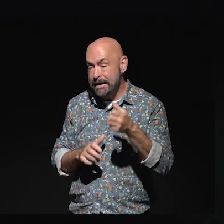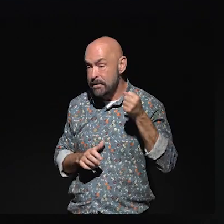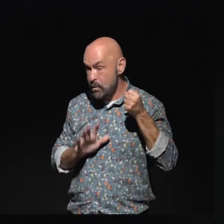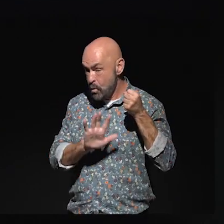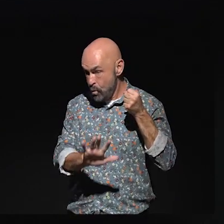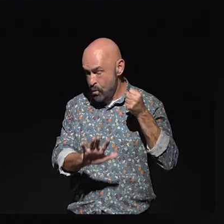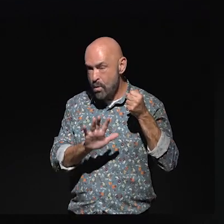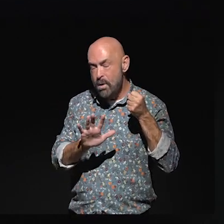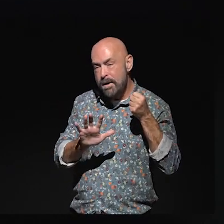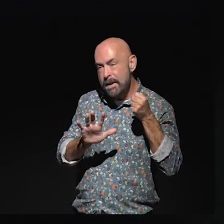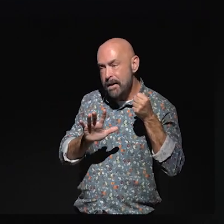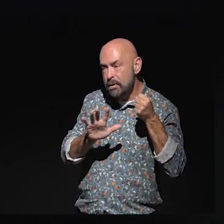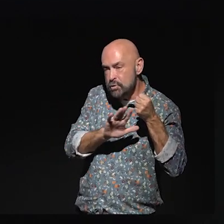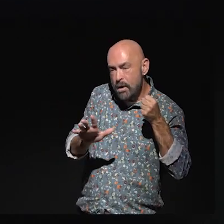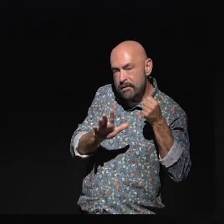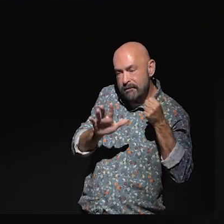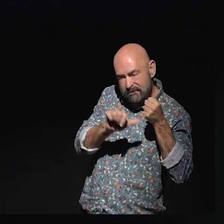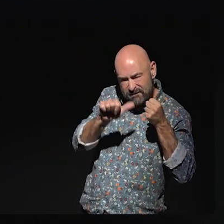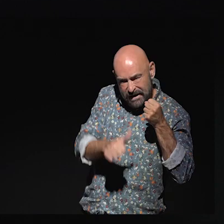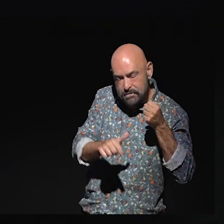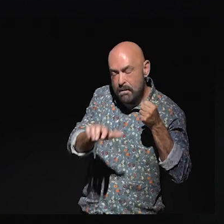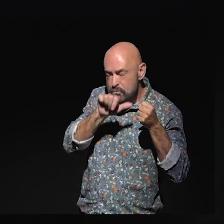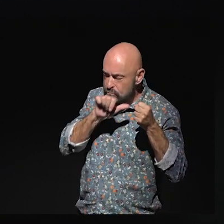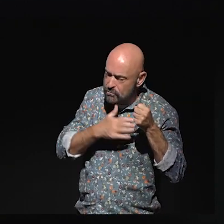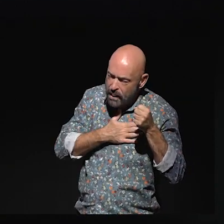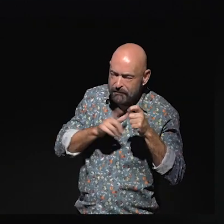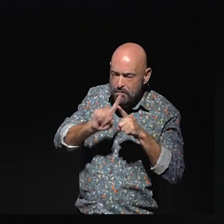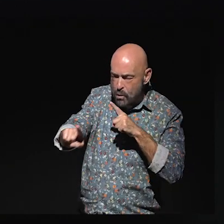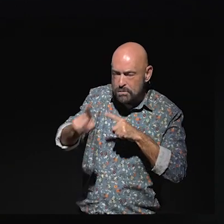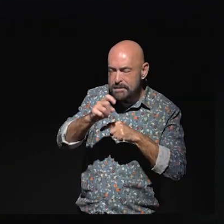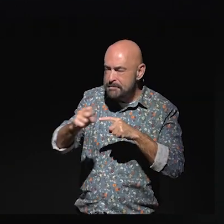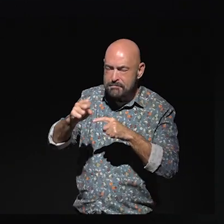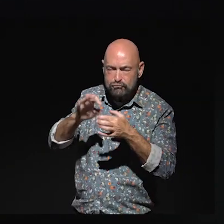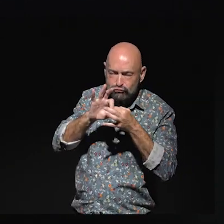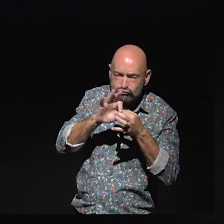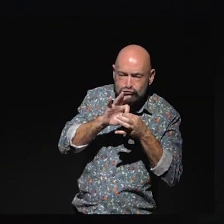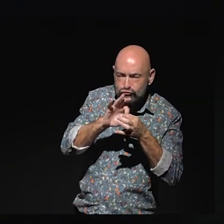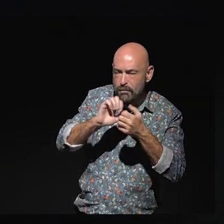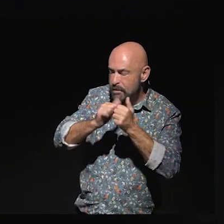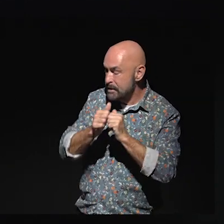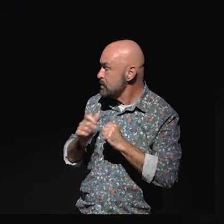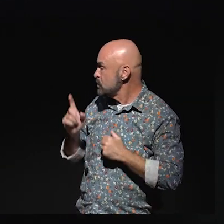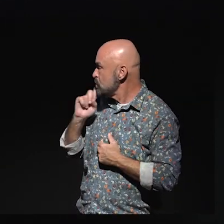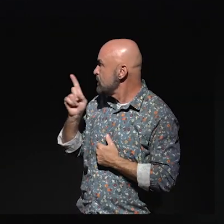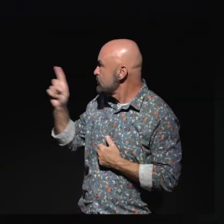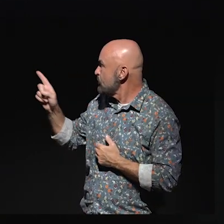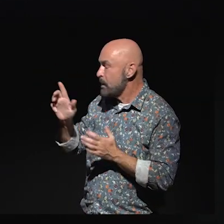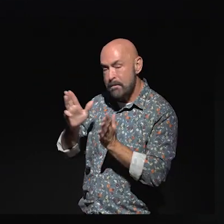for only the people whom he loved the most, only his most intimate friends. You see it in the portrait of Madeleine,